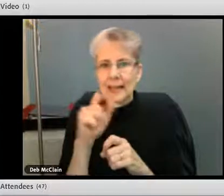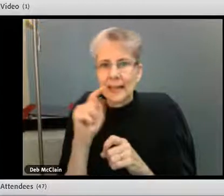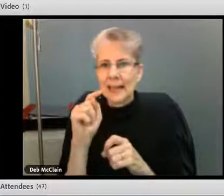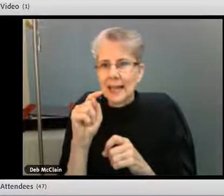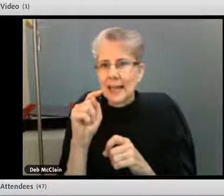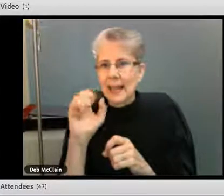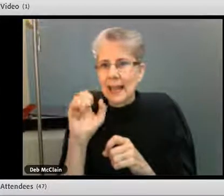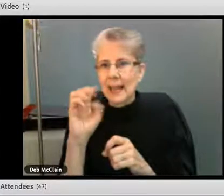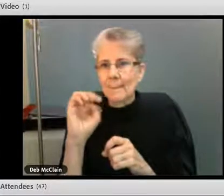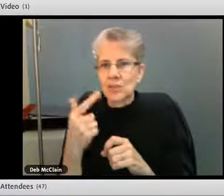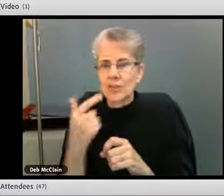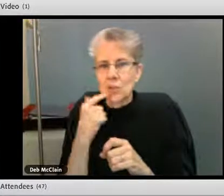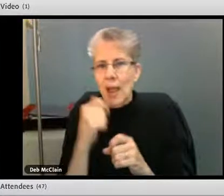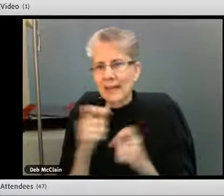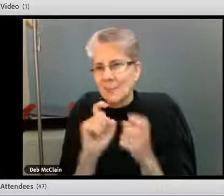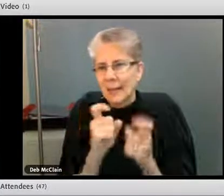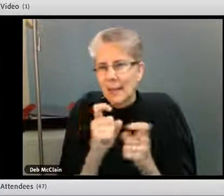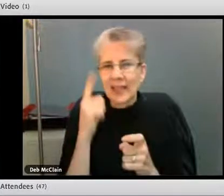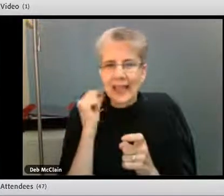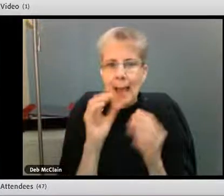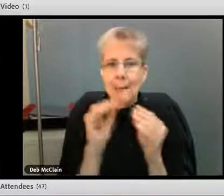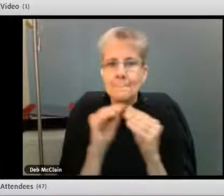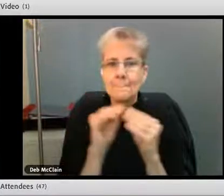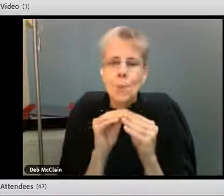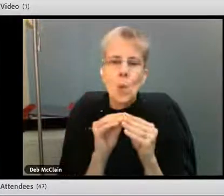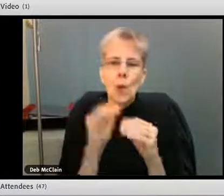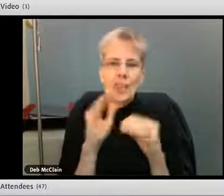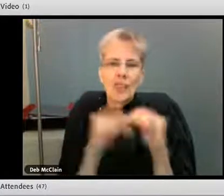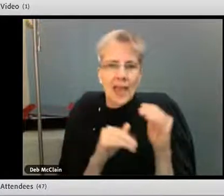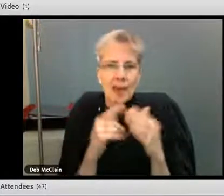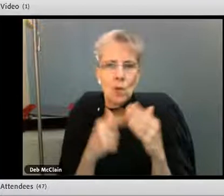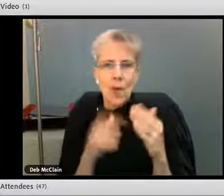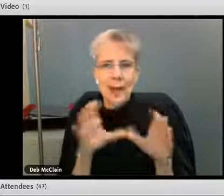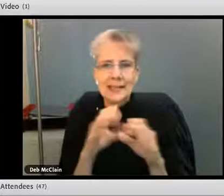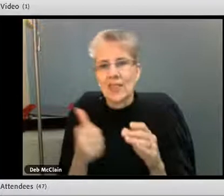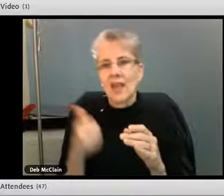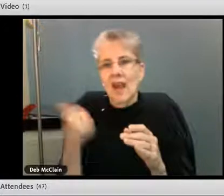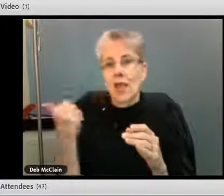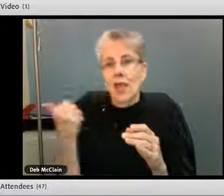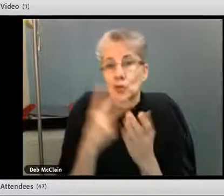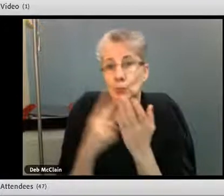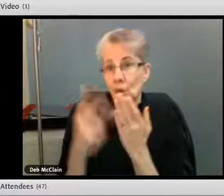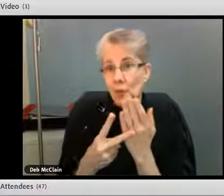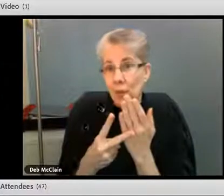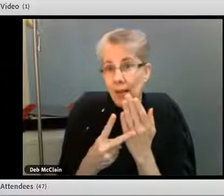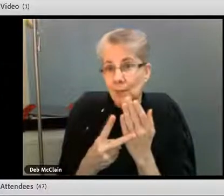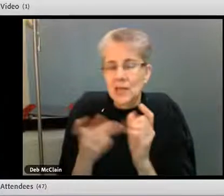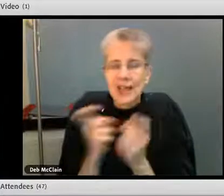a little bit further than what I did. Again, I can change the coloring, the context, all of that stuff,